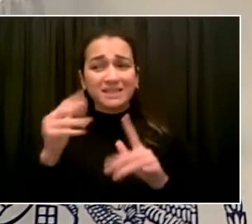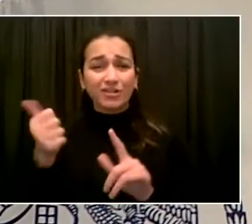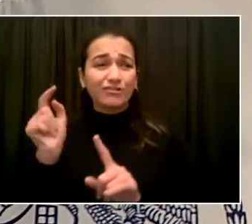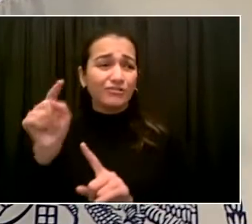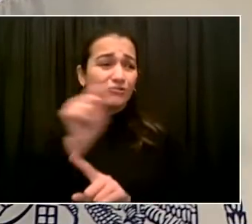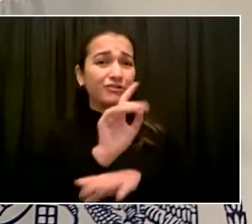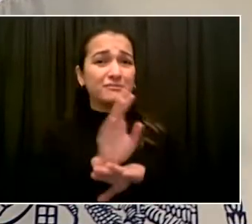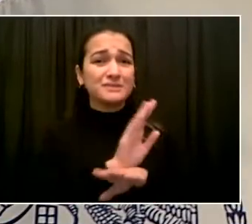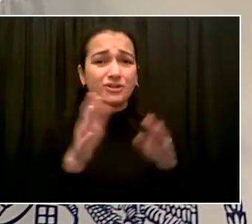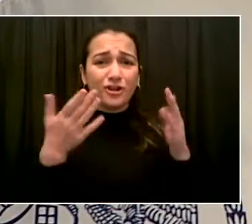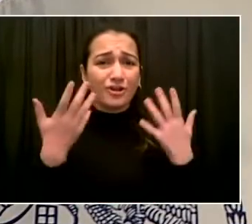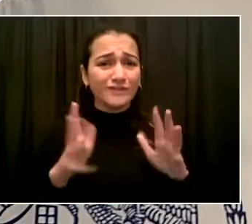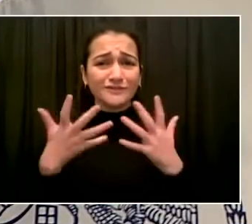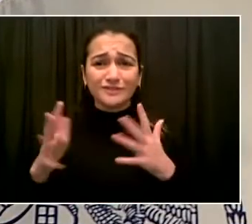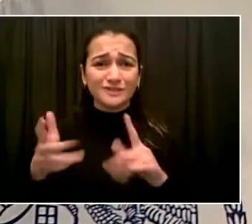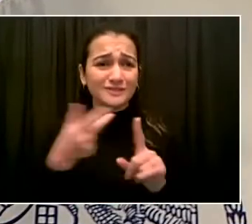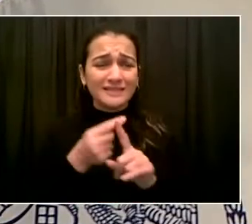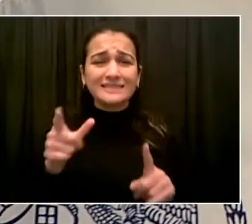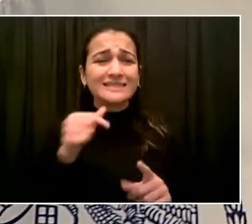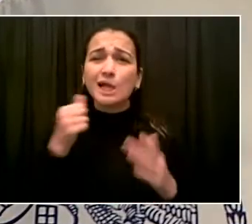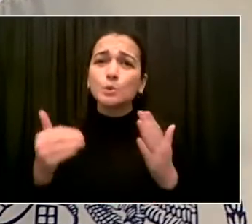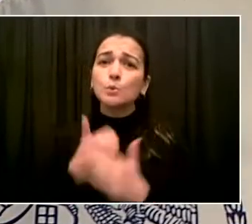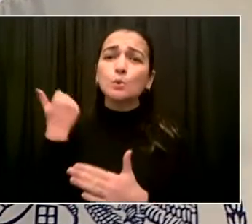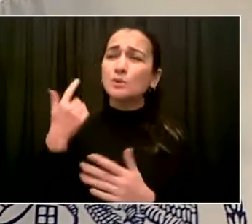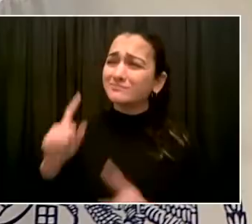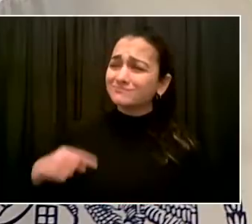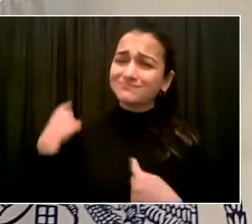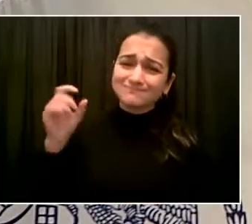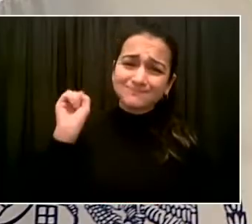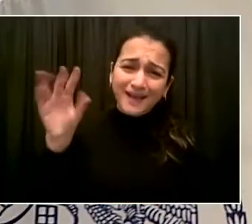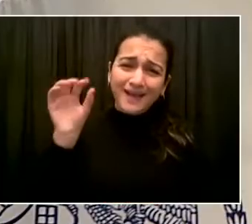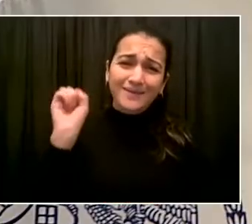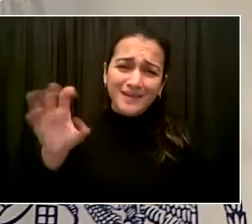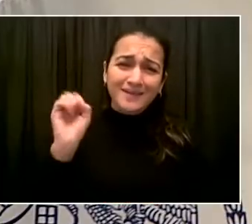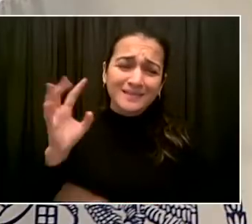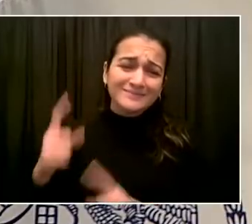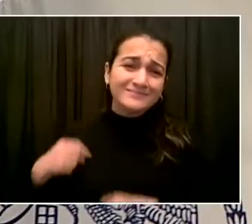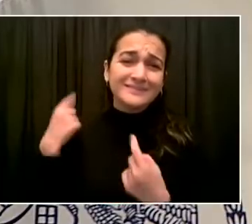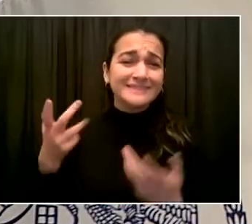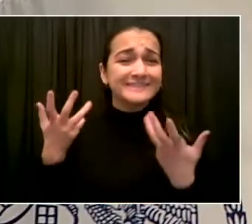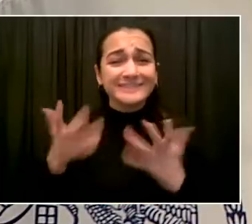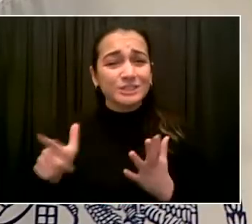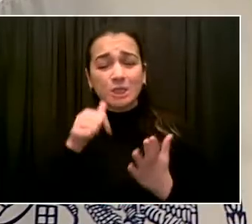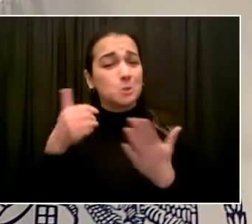THERE ARE ALSO, OBVIOUSLY, MAN Y PEOPLE ARE VACCINATED. HETRE ALRDEAY CVACINATED, THAT IS DONE. I REALLY THINK WE'RE GOING TO